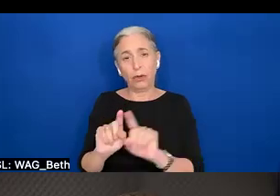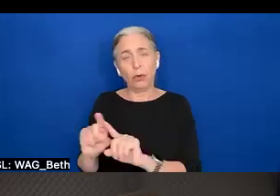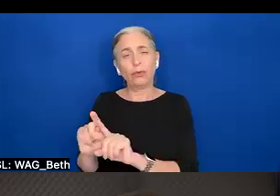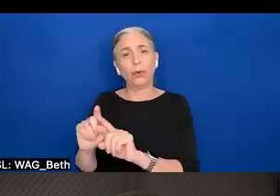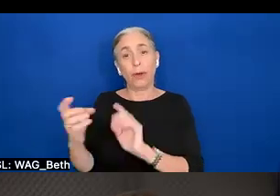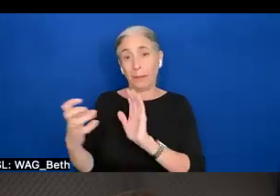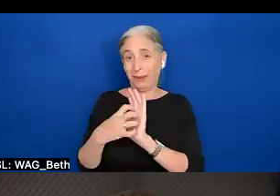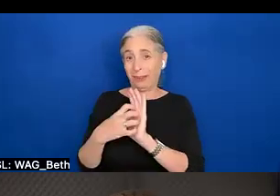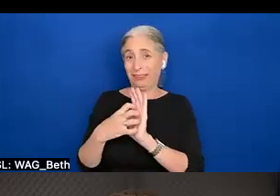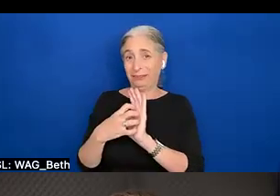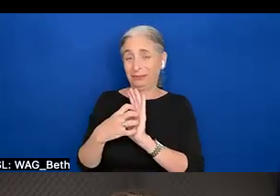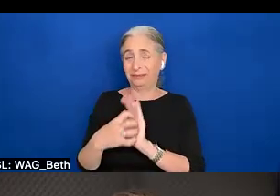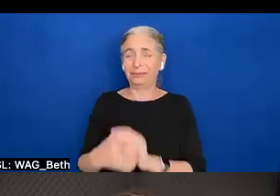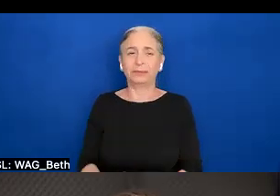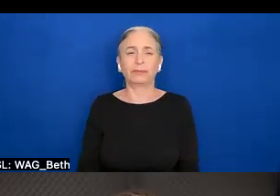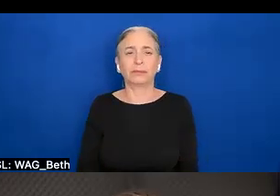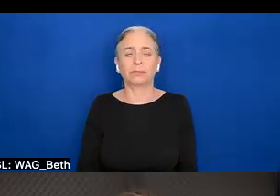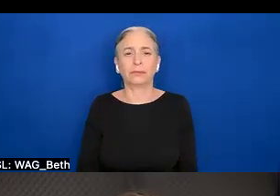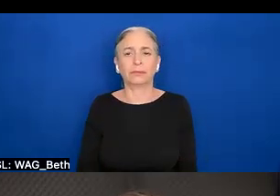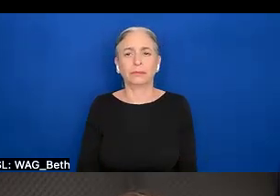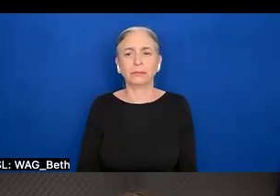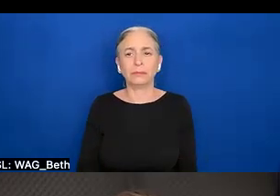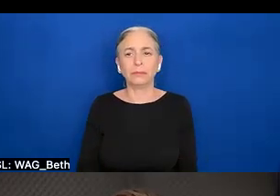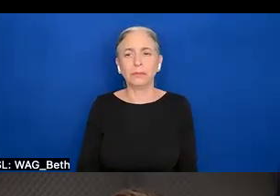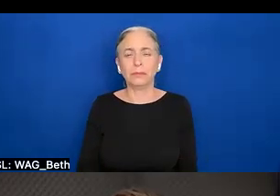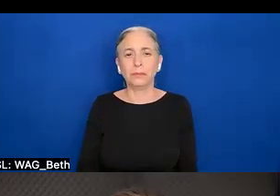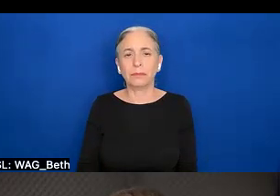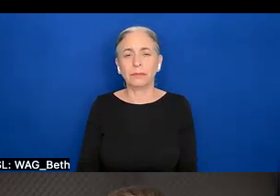also a paragraph. So, it's a part of the language.